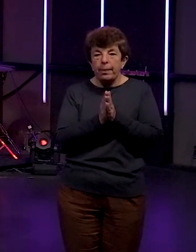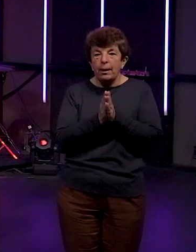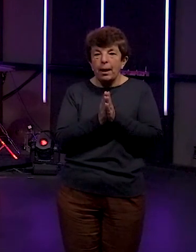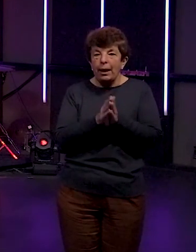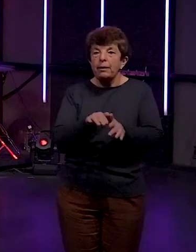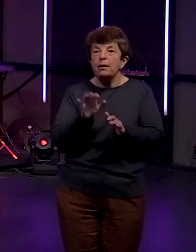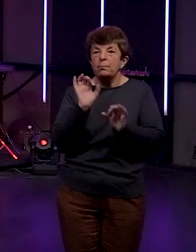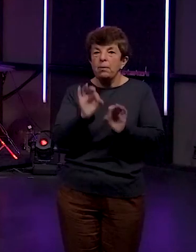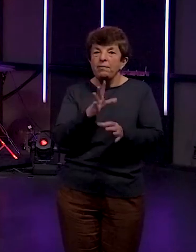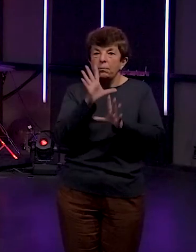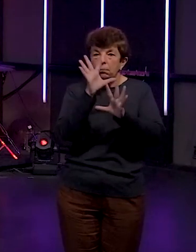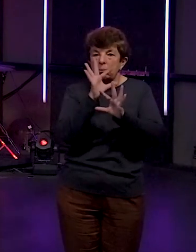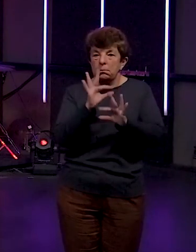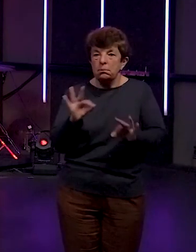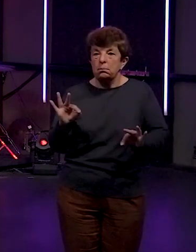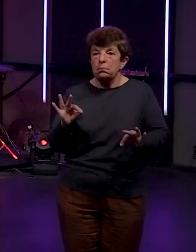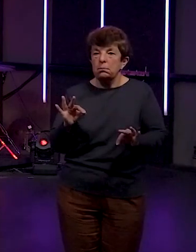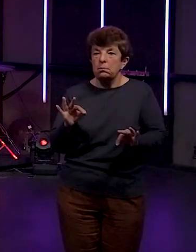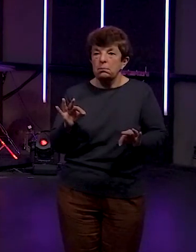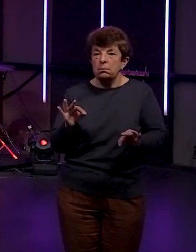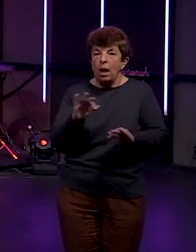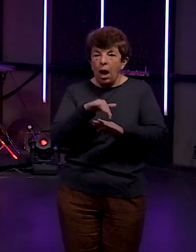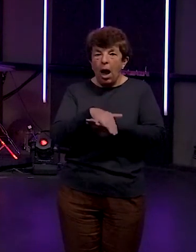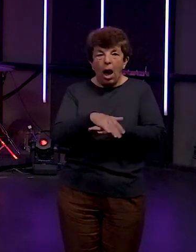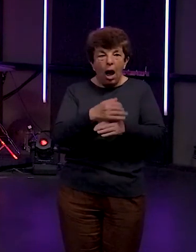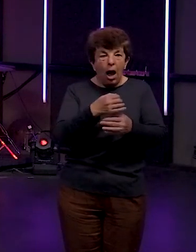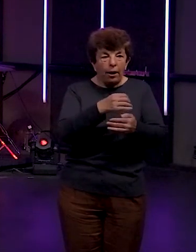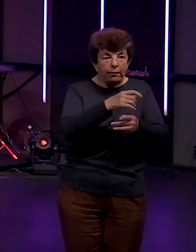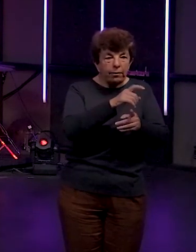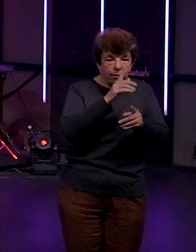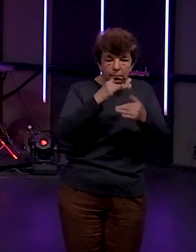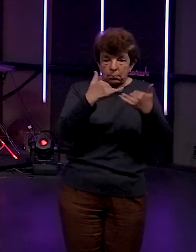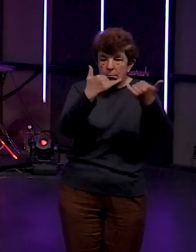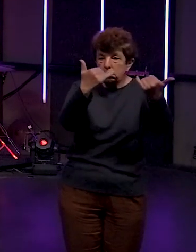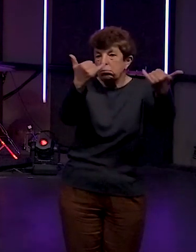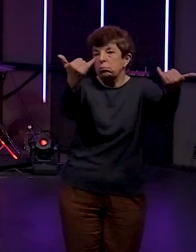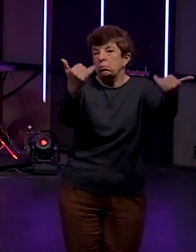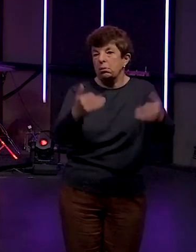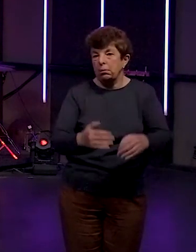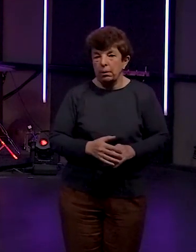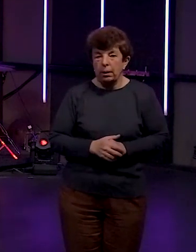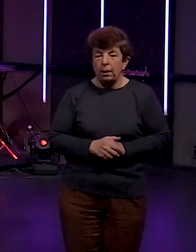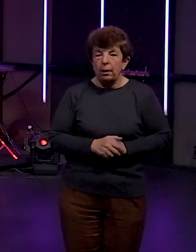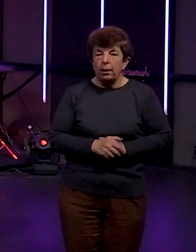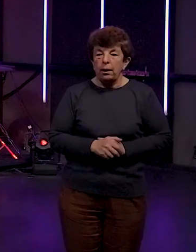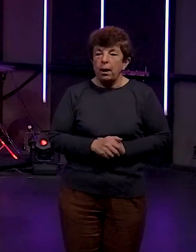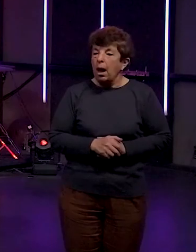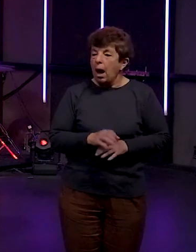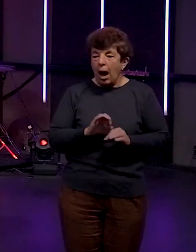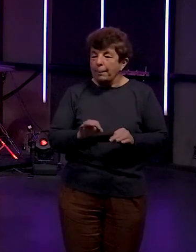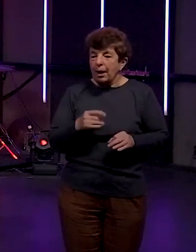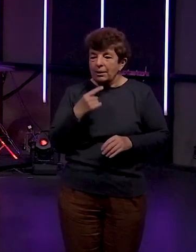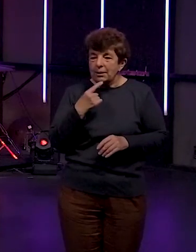silence over the congregation at that time. Now I'm not advocating that all